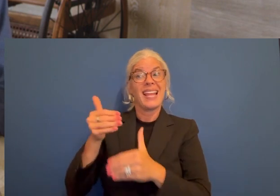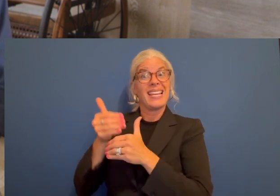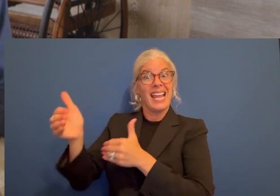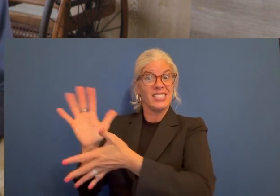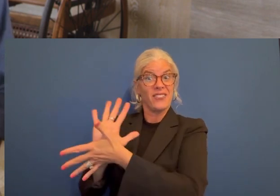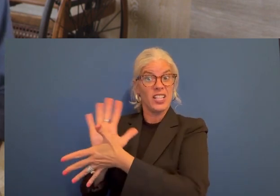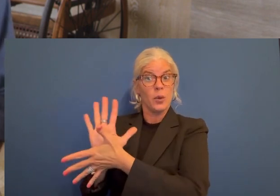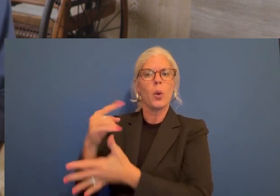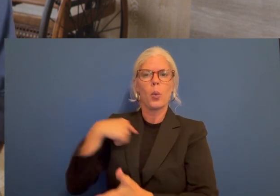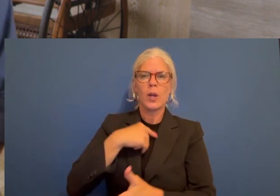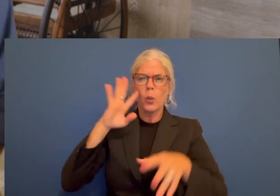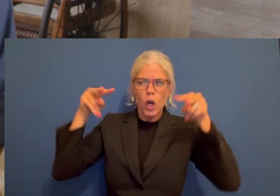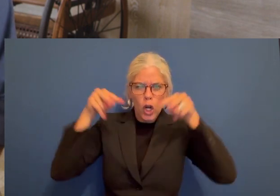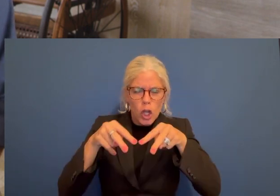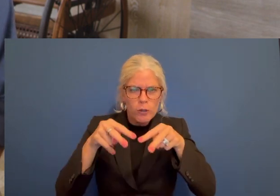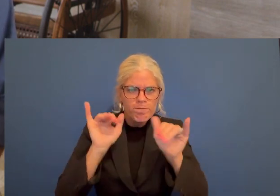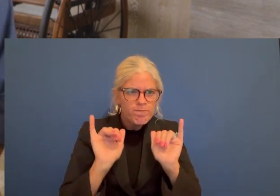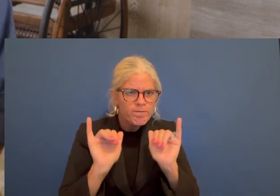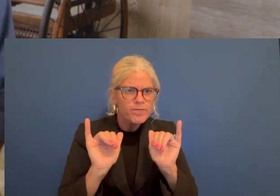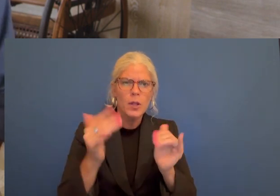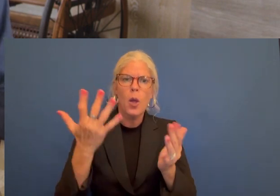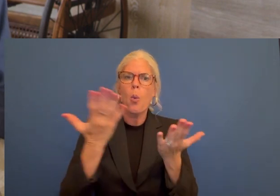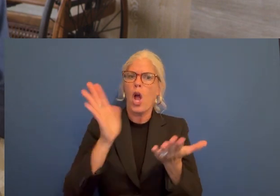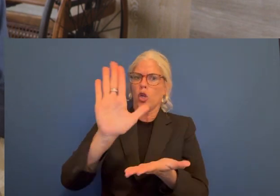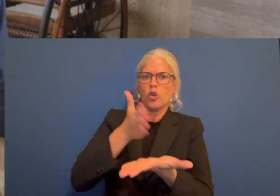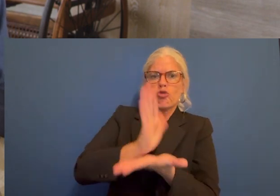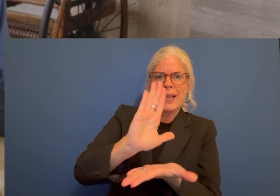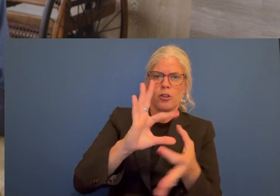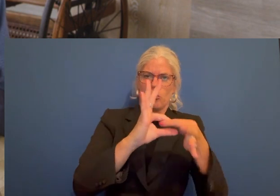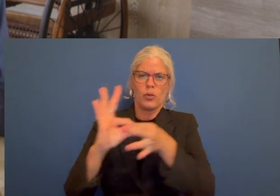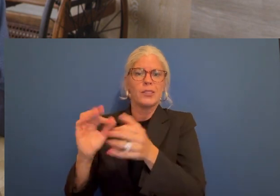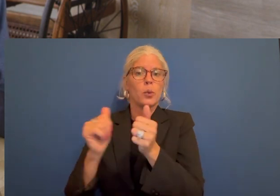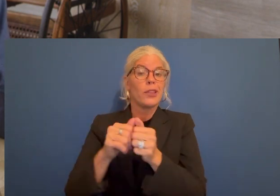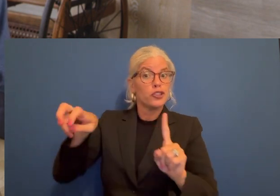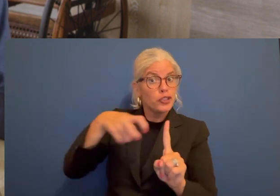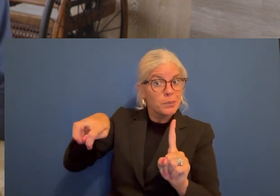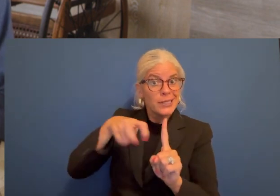In our next videos, we'll take a closer look at your rights as it relates to things such as transportation,